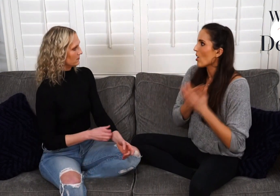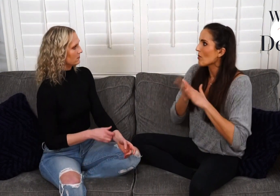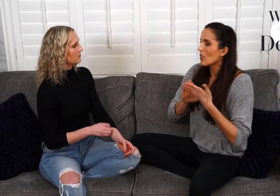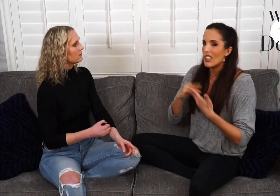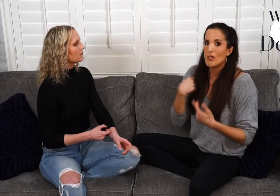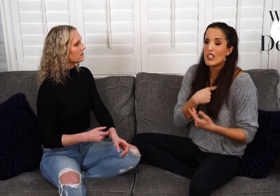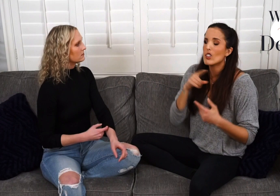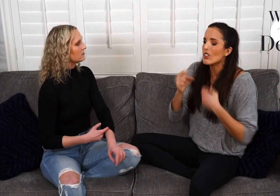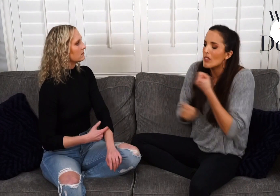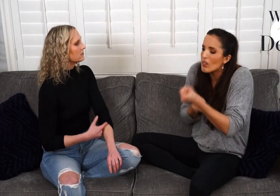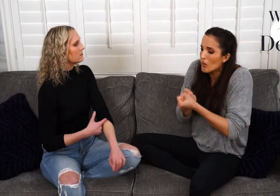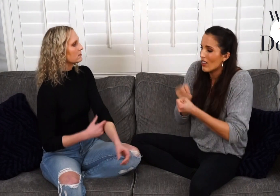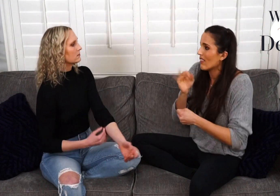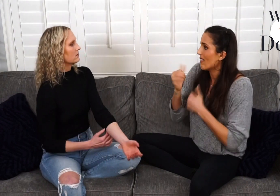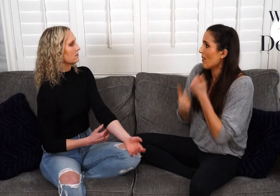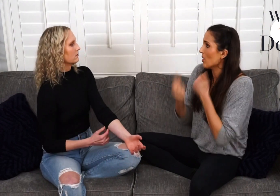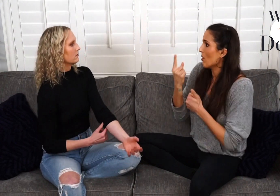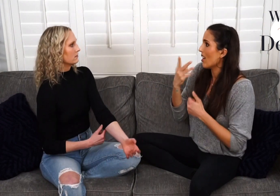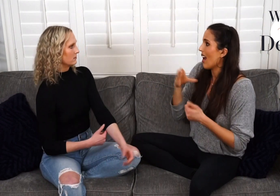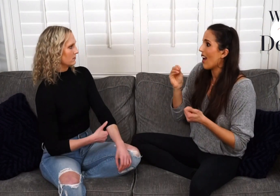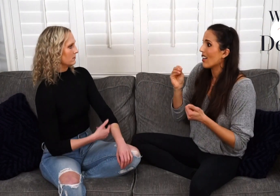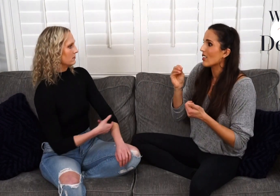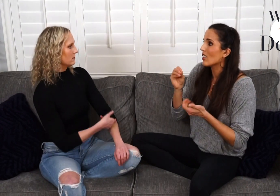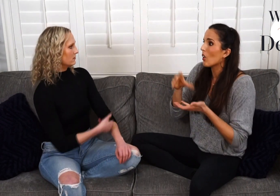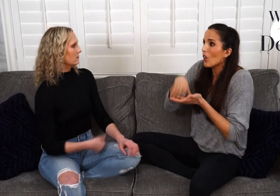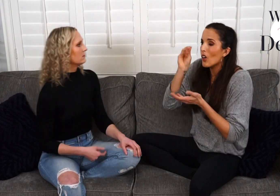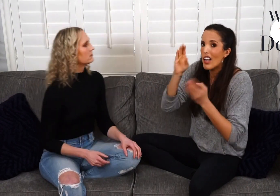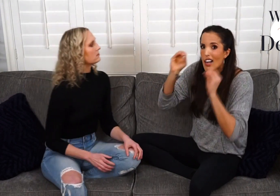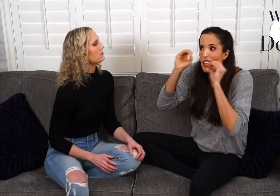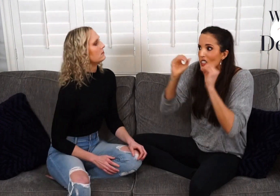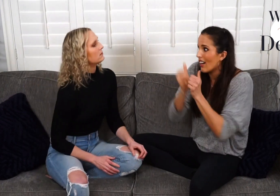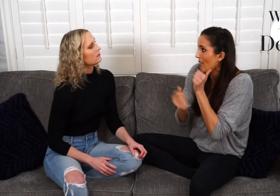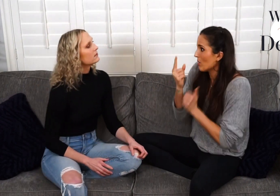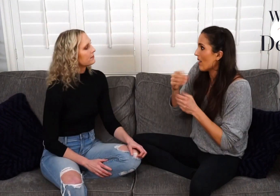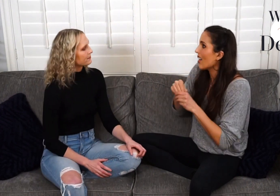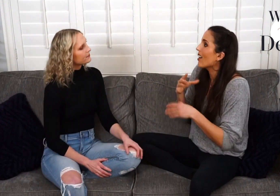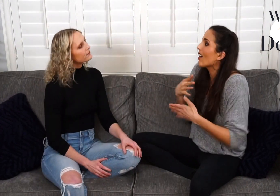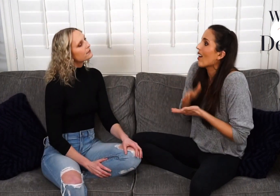our community, we should be supportive of everyone and and learn how to educate everyone